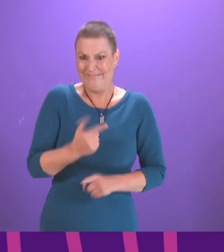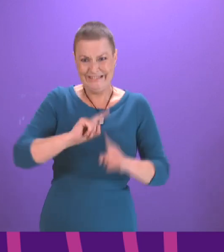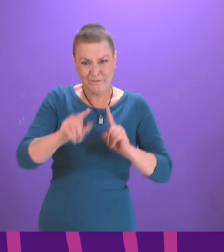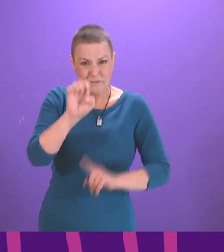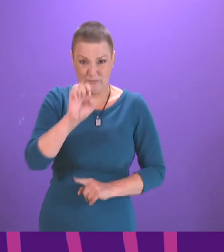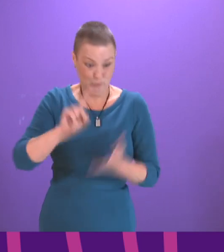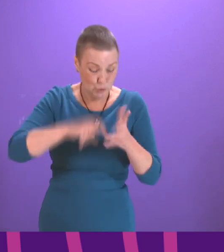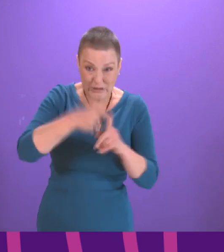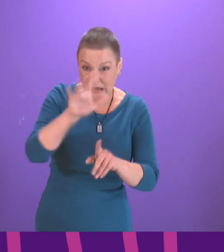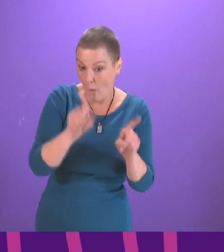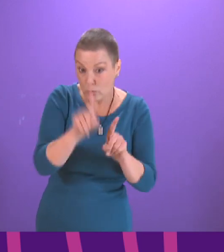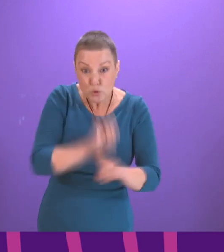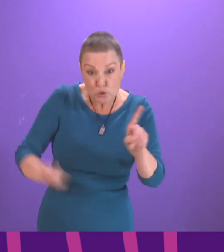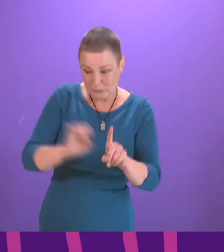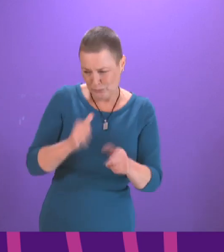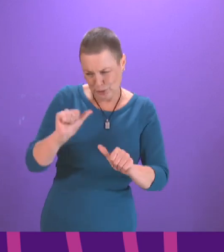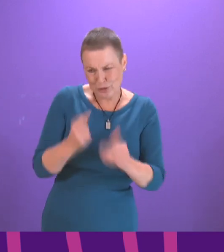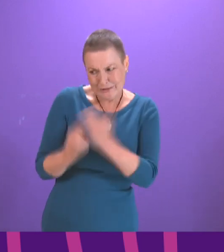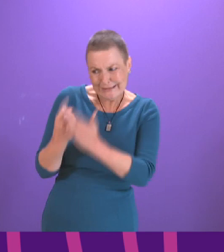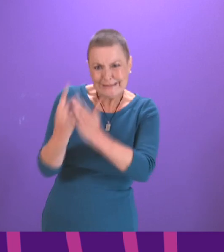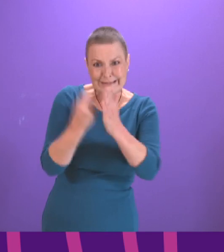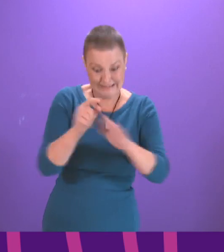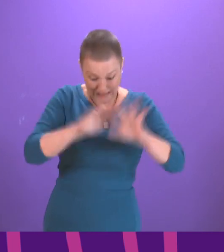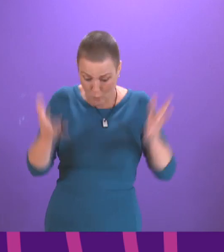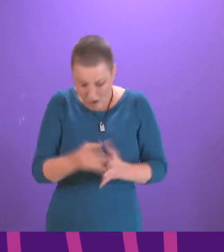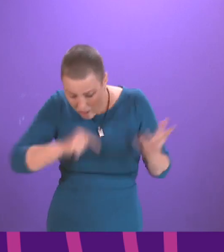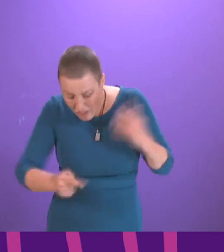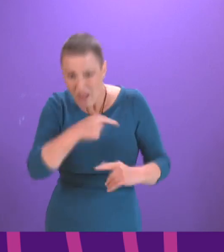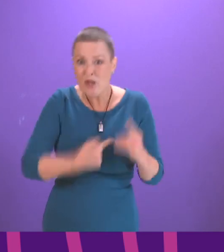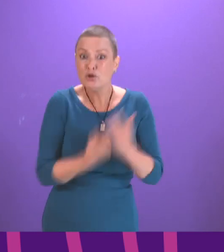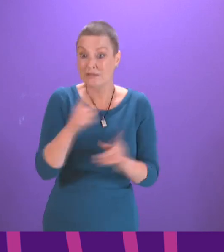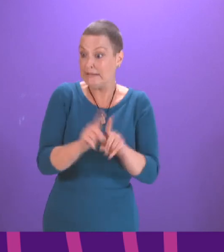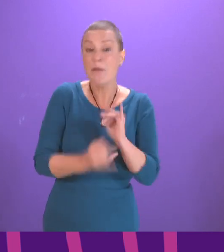parts of the United Kingdom, across Europe and right around the world. Last night, for